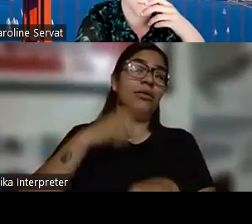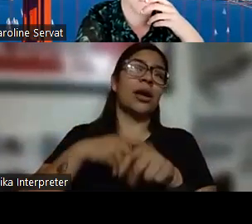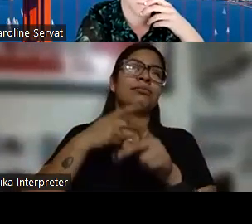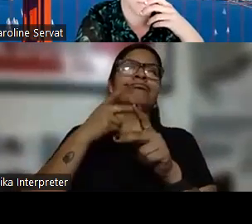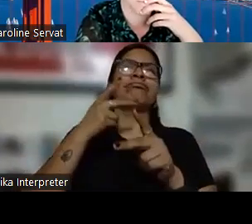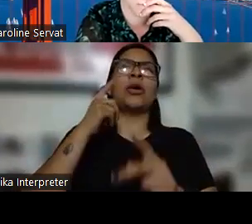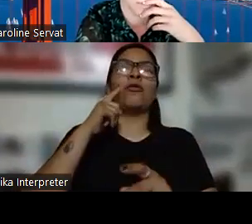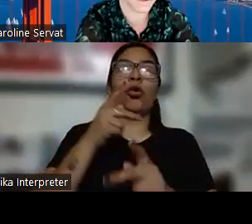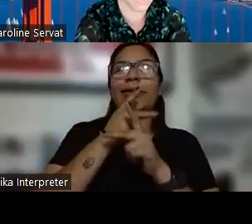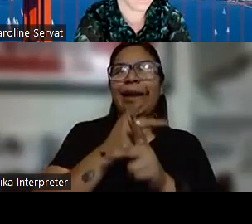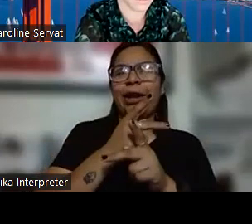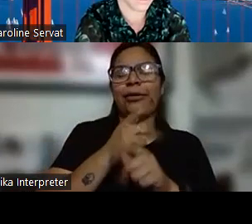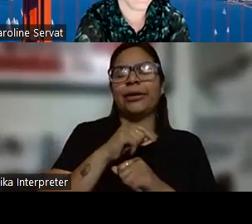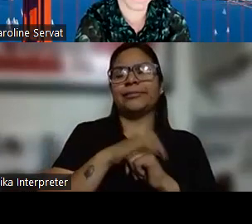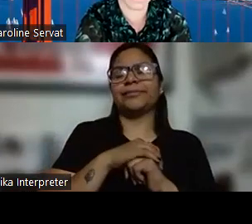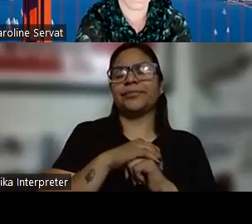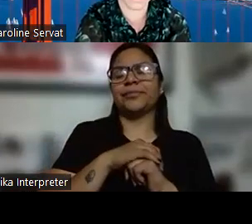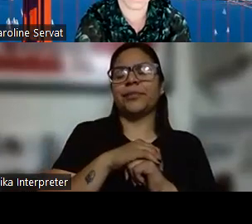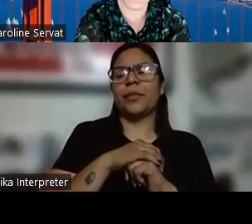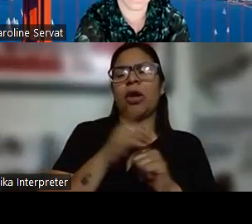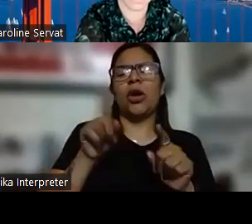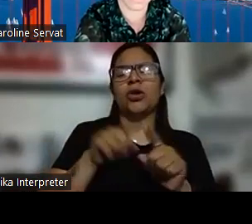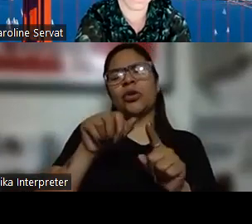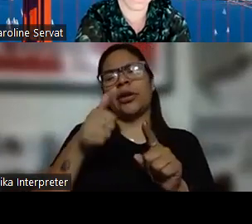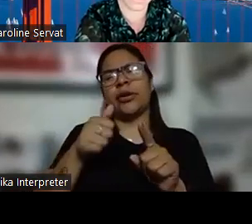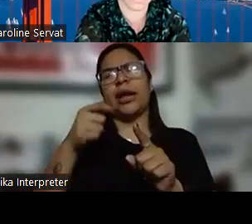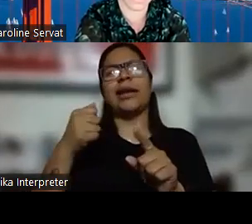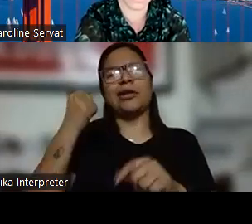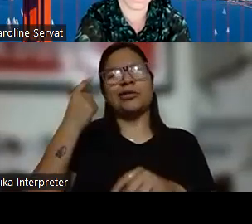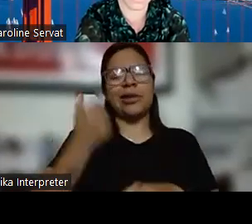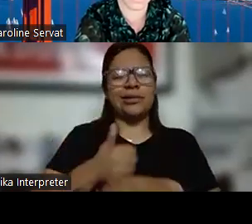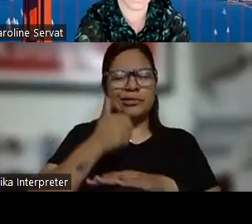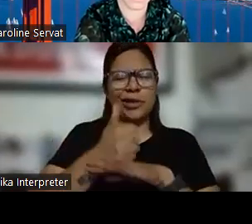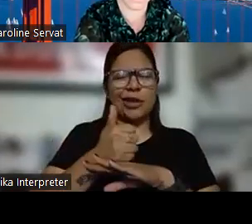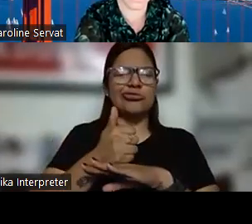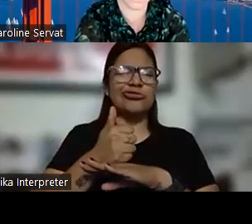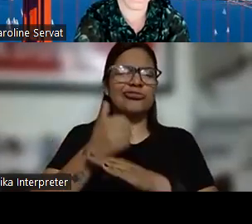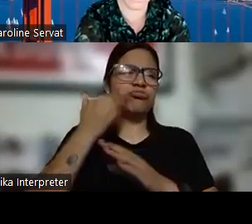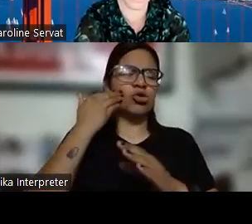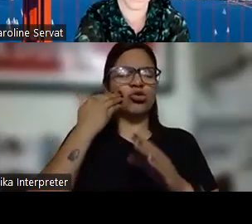uh and the other thing is um I had suggested standard intake forms uh uh when I first got